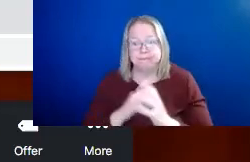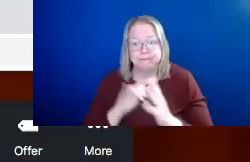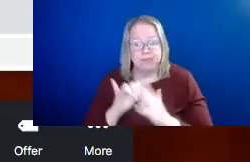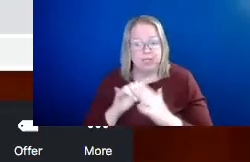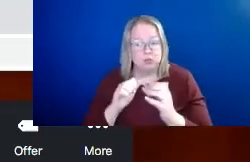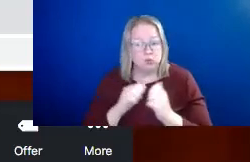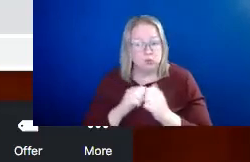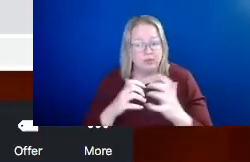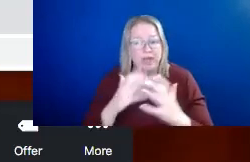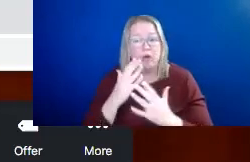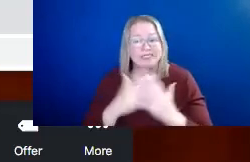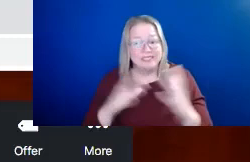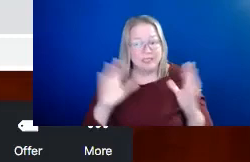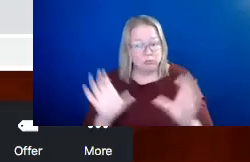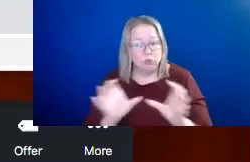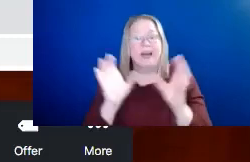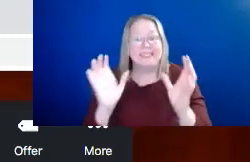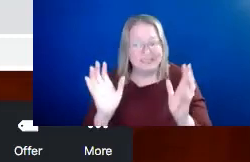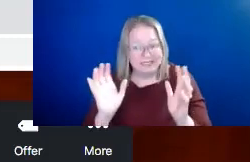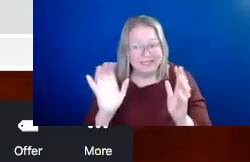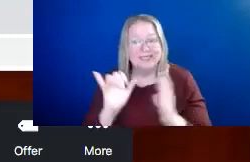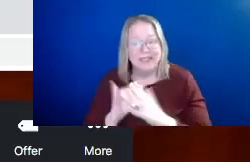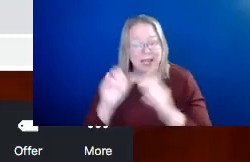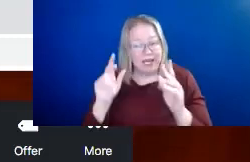some crisis that one could not 12:48:50 anticipate in